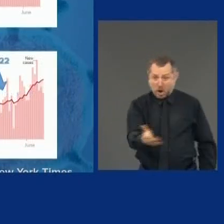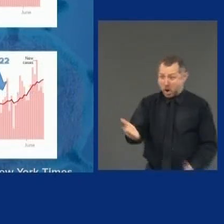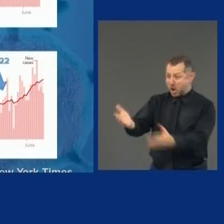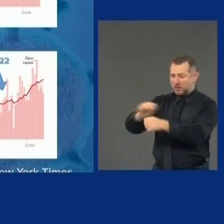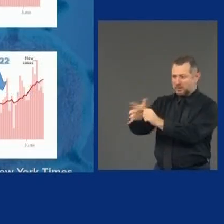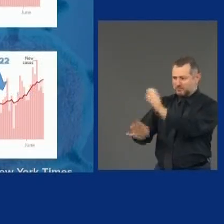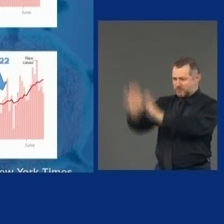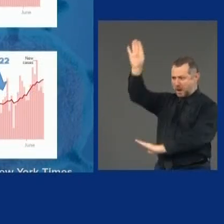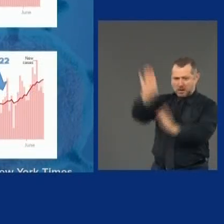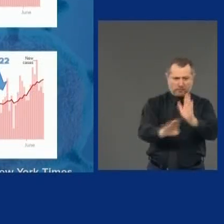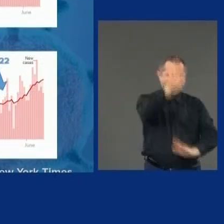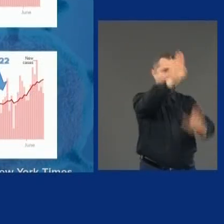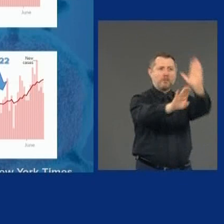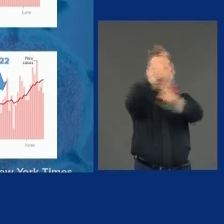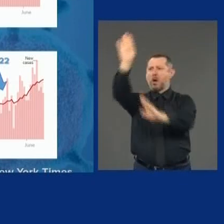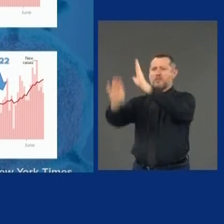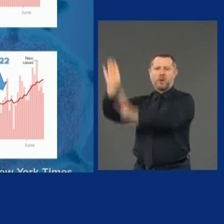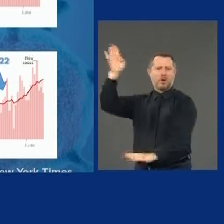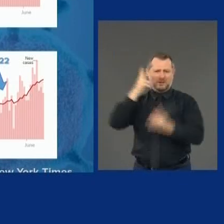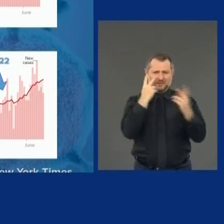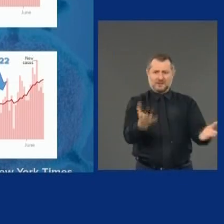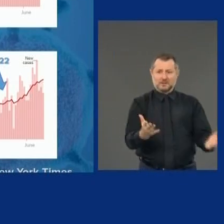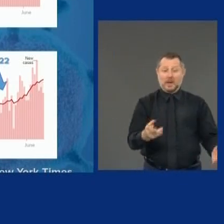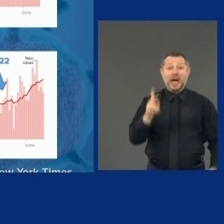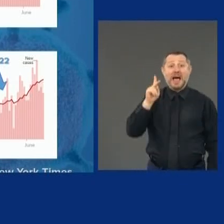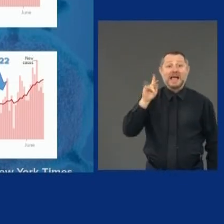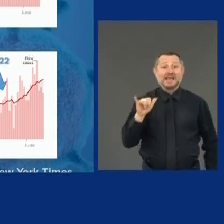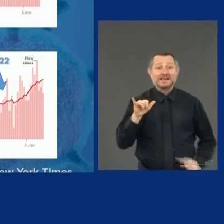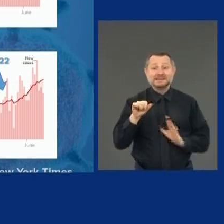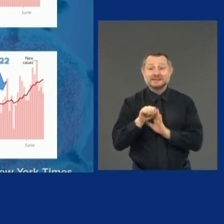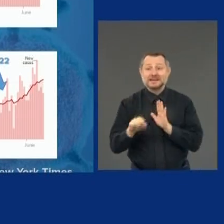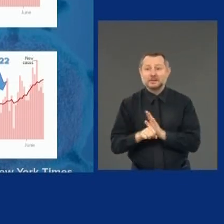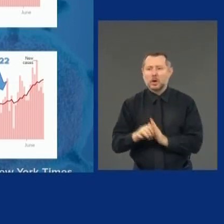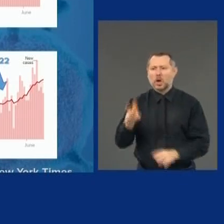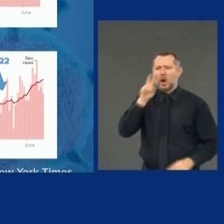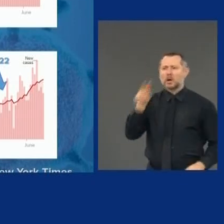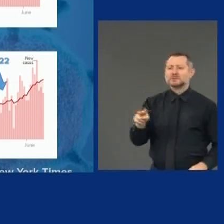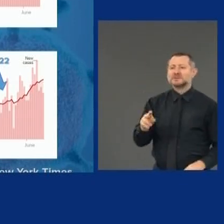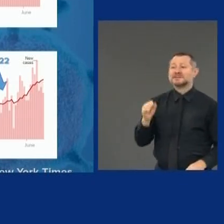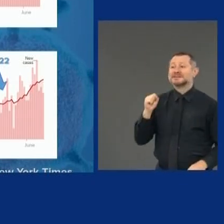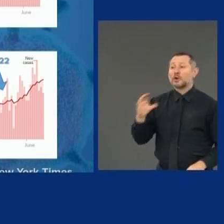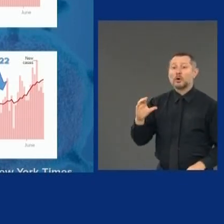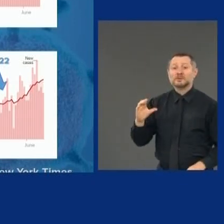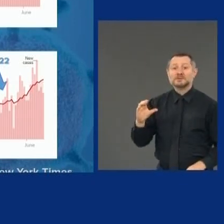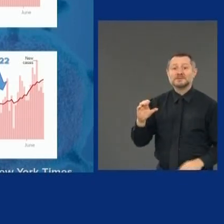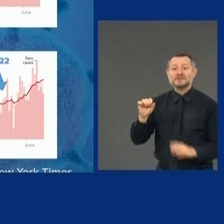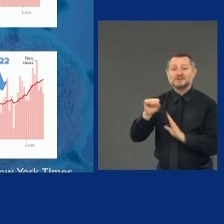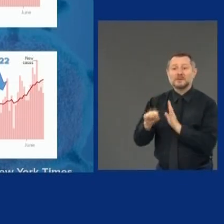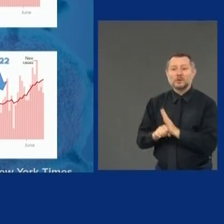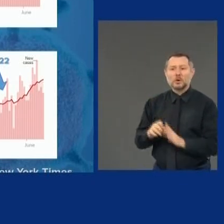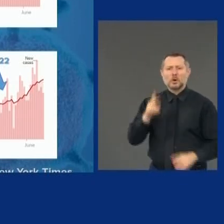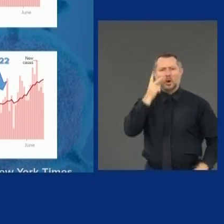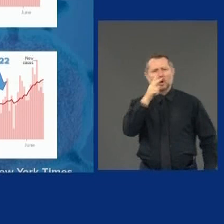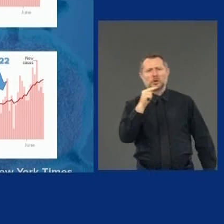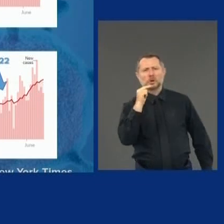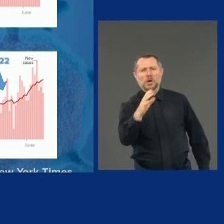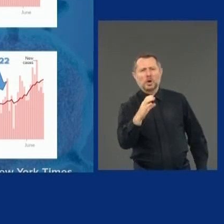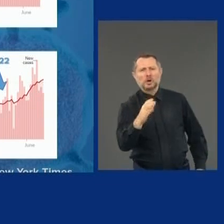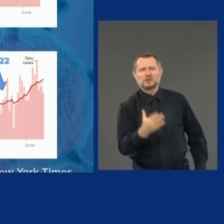IT'S FINE. NO, IT'S FINE UNTIL IT'S NOT FINE. KENTUCKY.